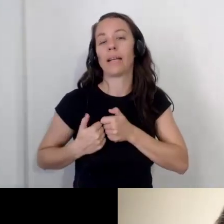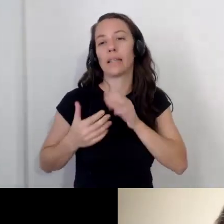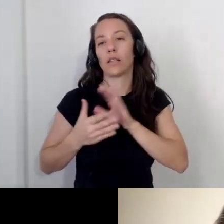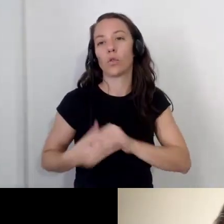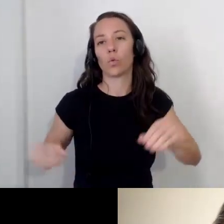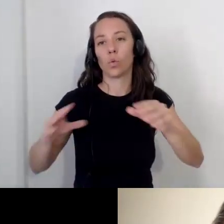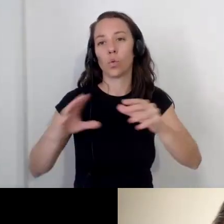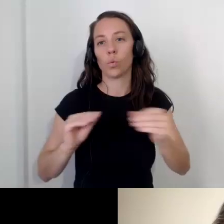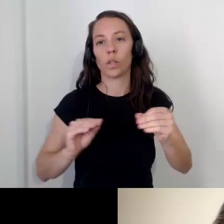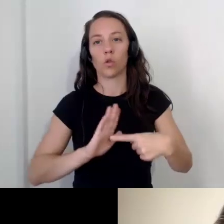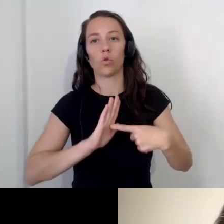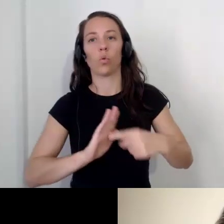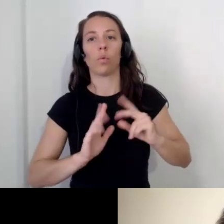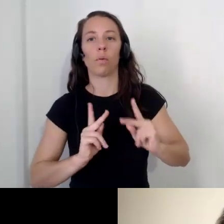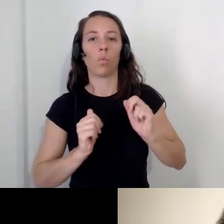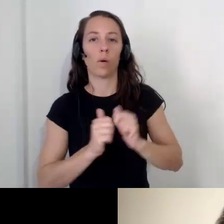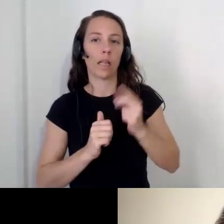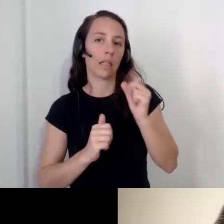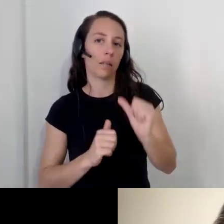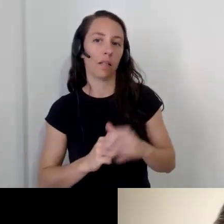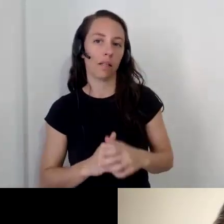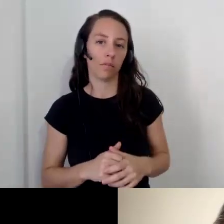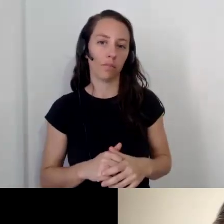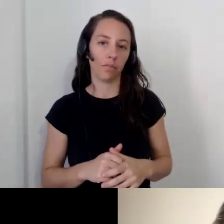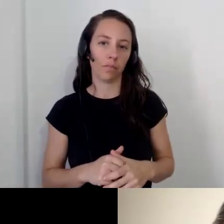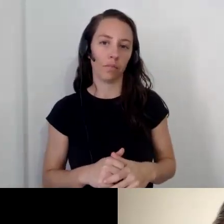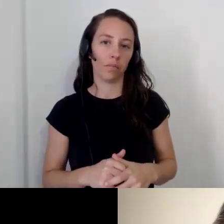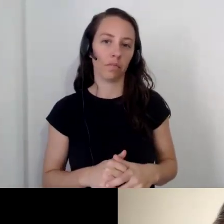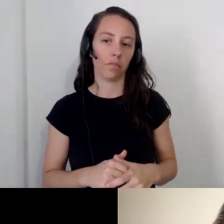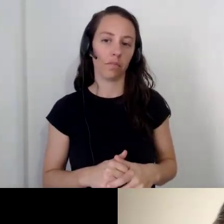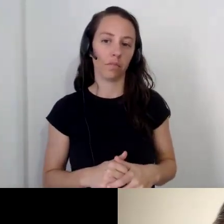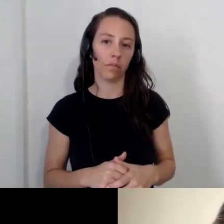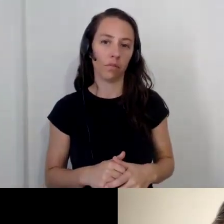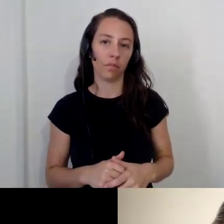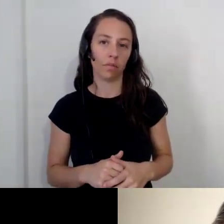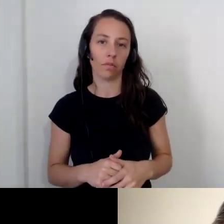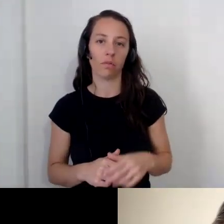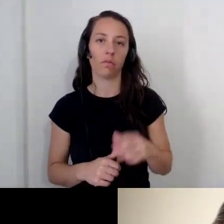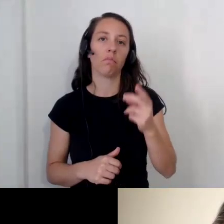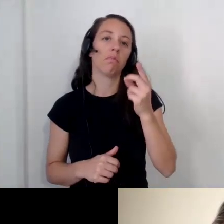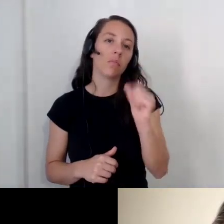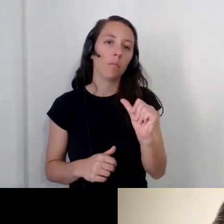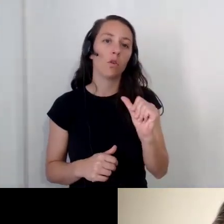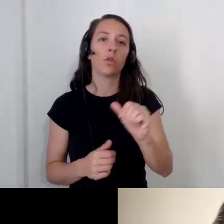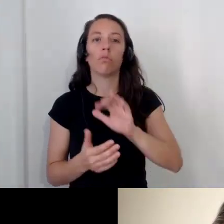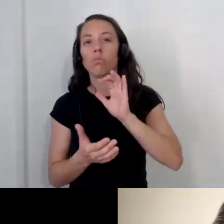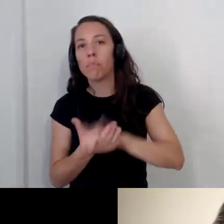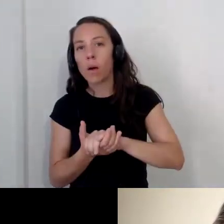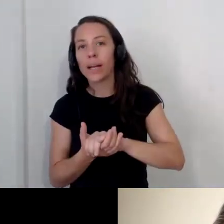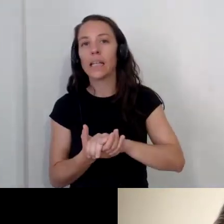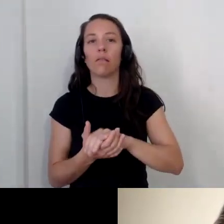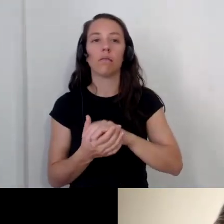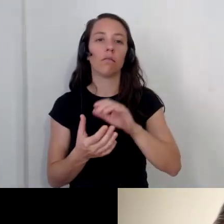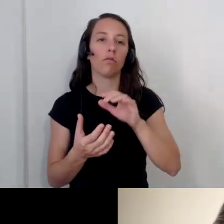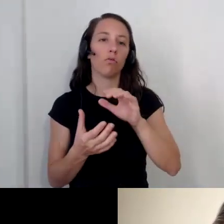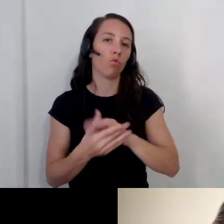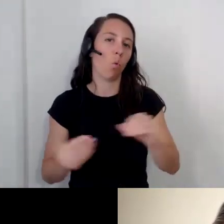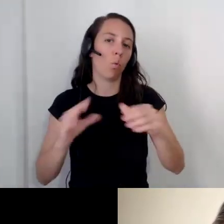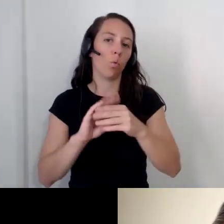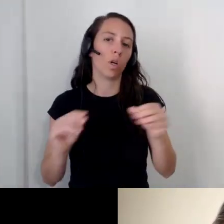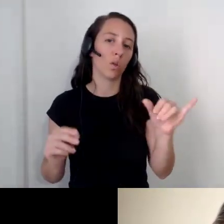Disabled married stories, too. So I guess that is true with the media, isn't it?